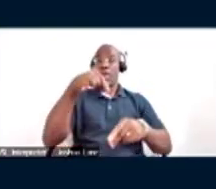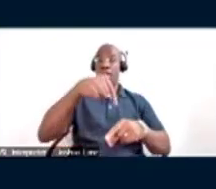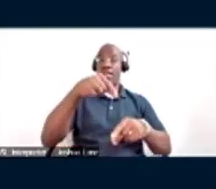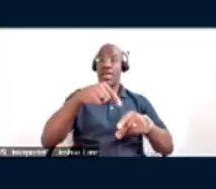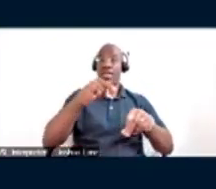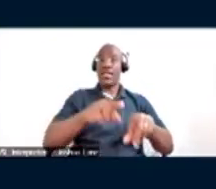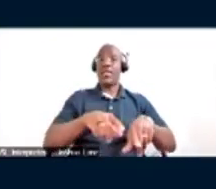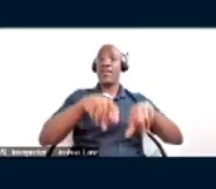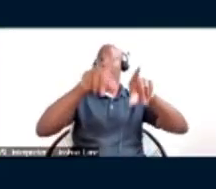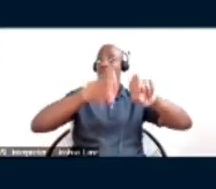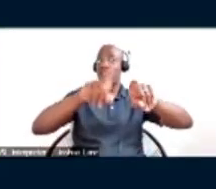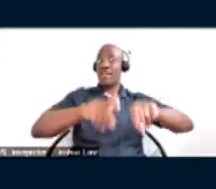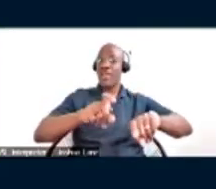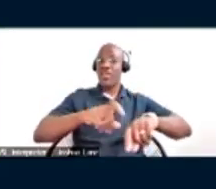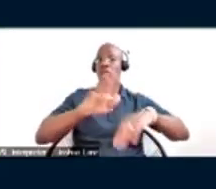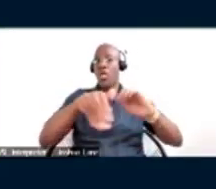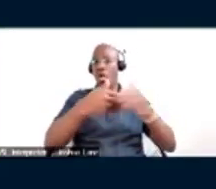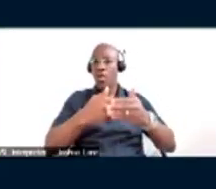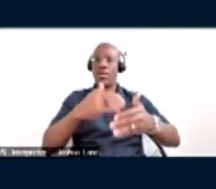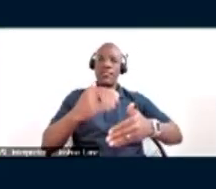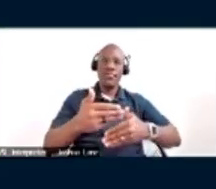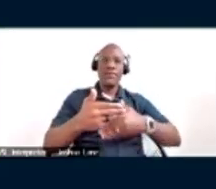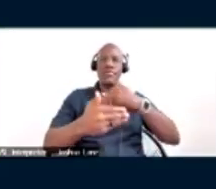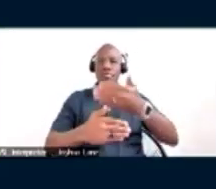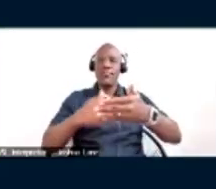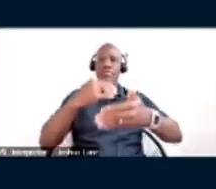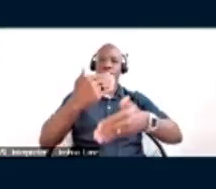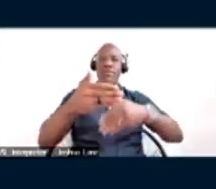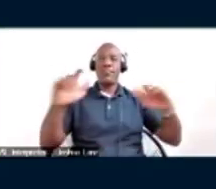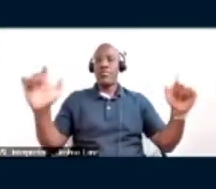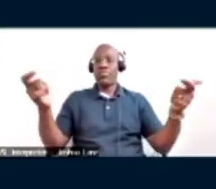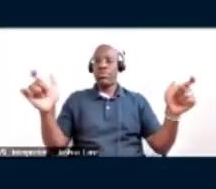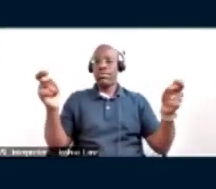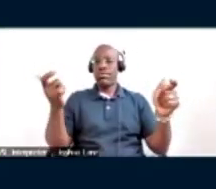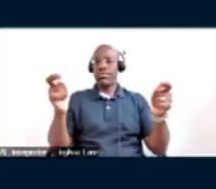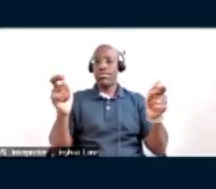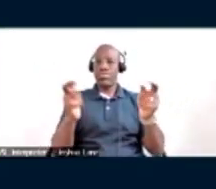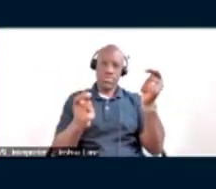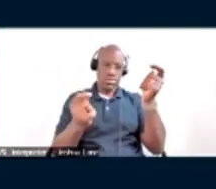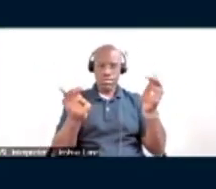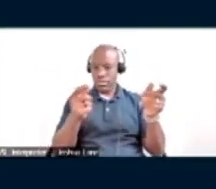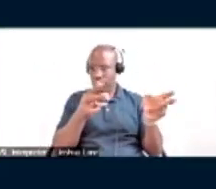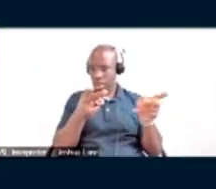the whole process of winnowing it down to the finalist, is done without information